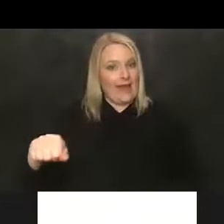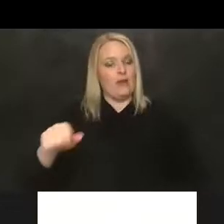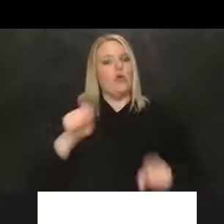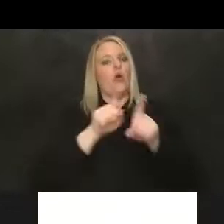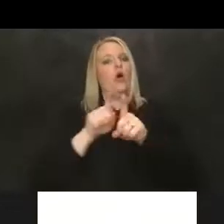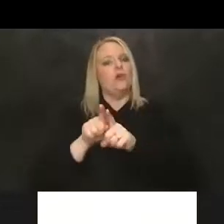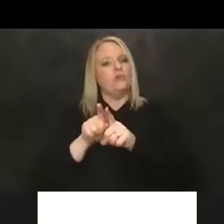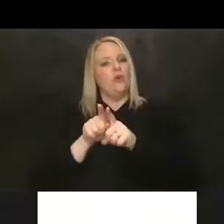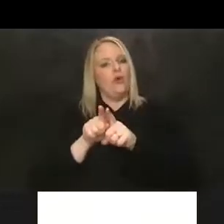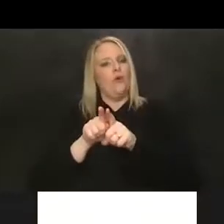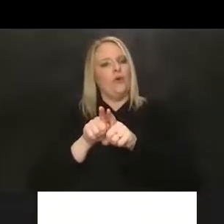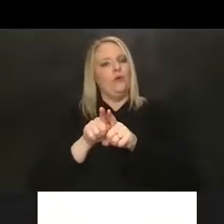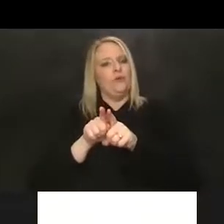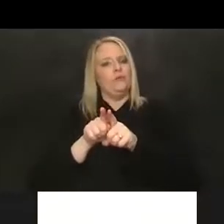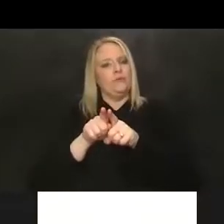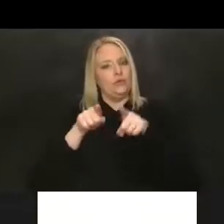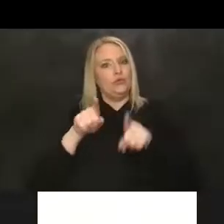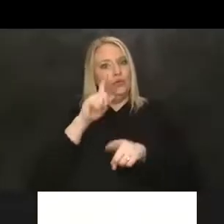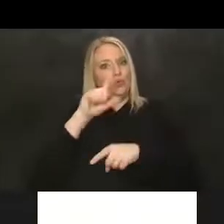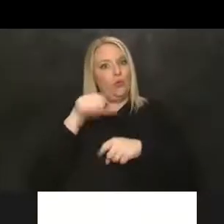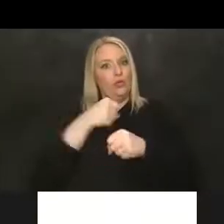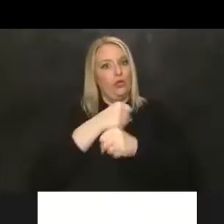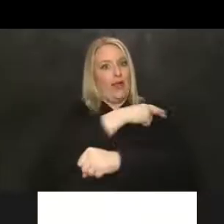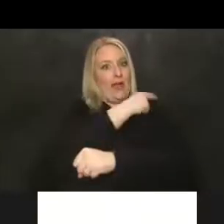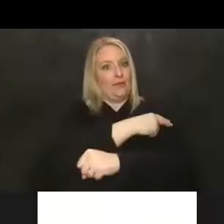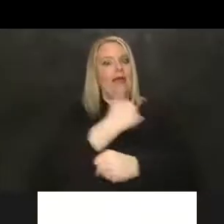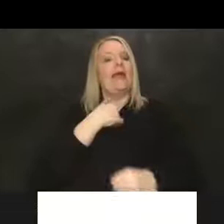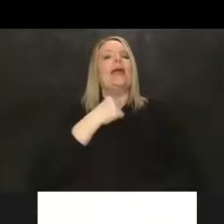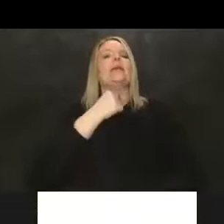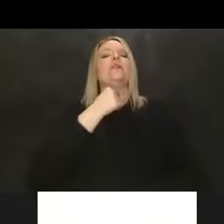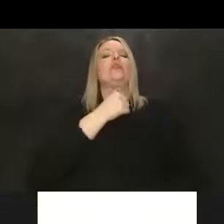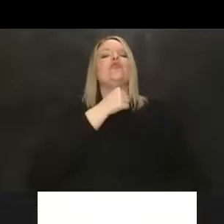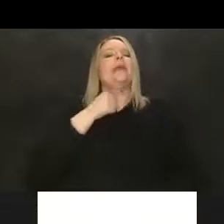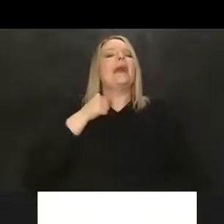I was hospitalized, I had a tracheotomy, so I could not talk, and I was also paralyzed,